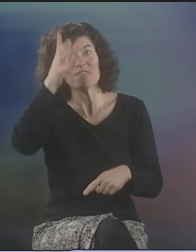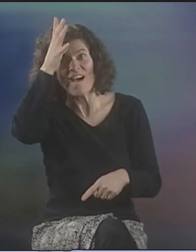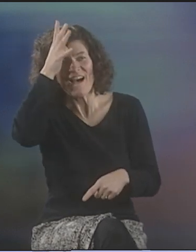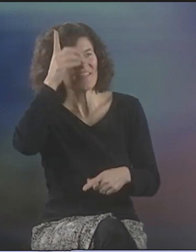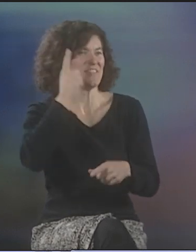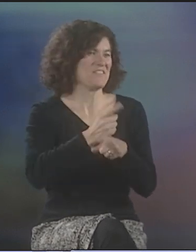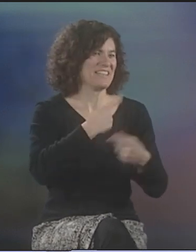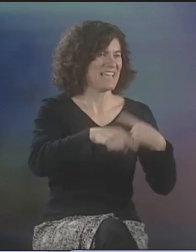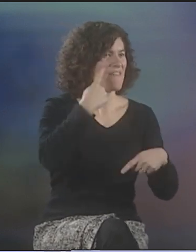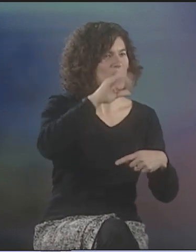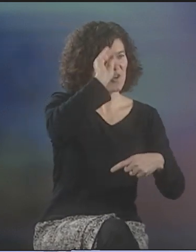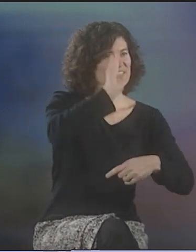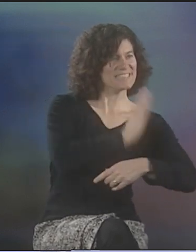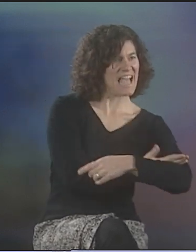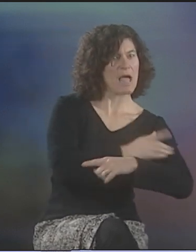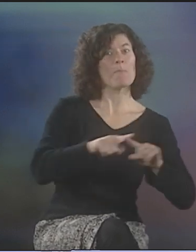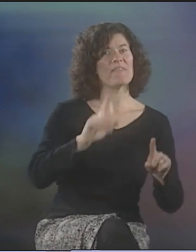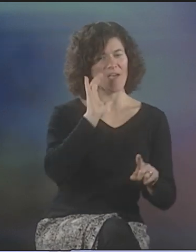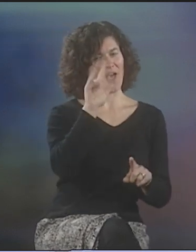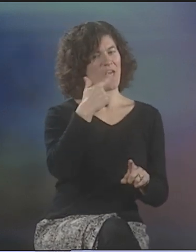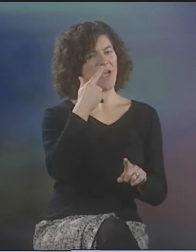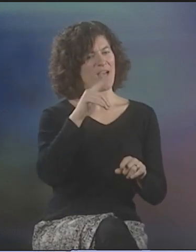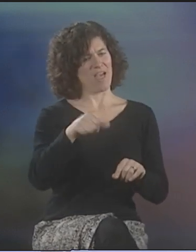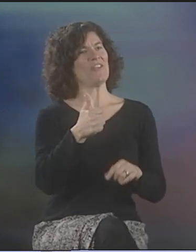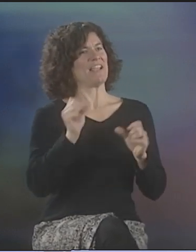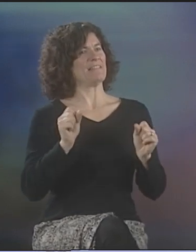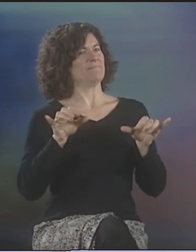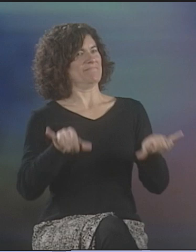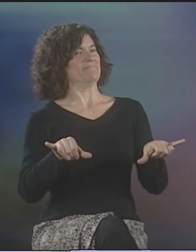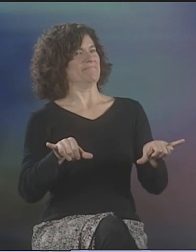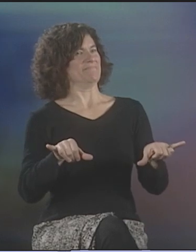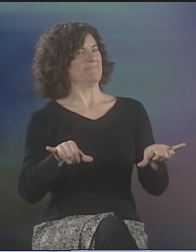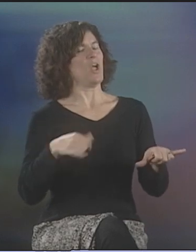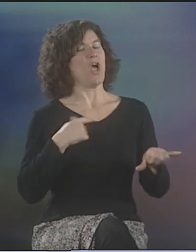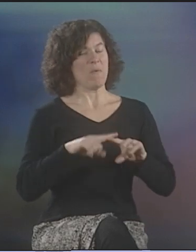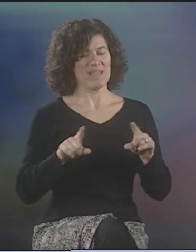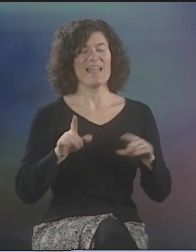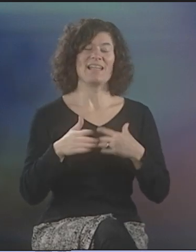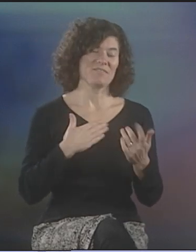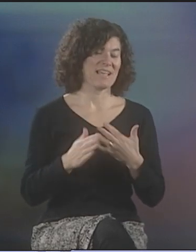OF COURSE, THOSE WERE THINGS THAT EVERYBODY WOULD UNDERSTAND. BUT SHE WANTED TO INTRODUCE IT BY USING